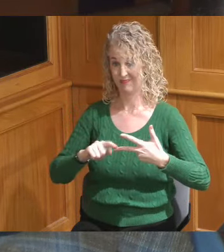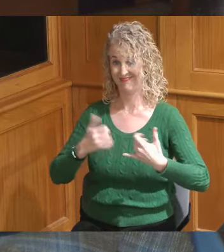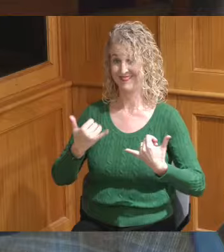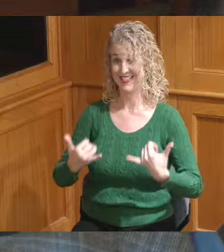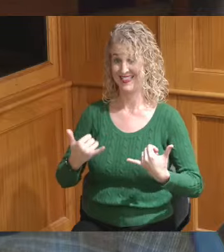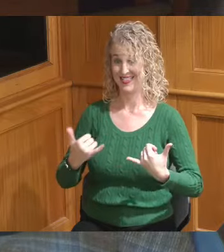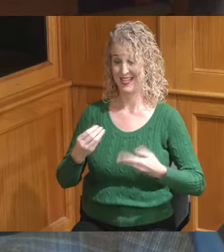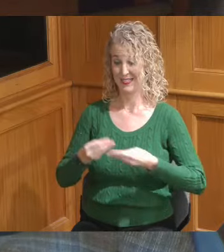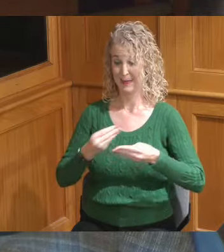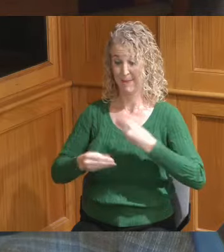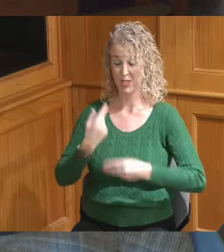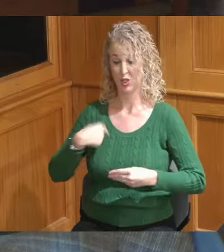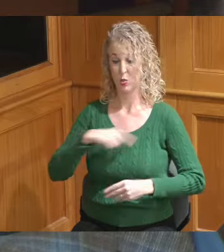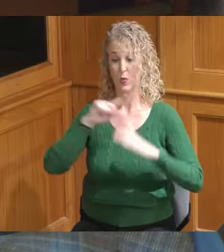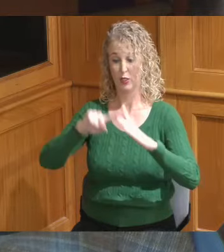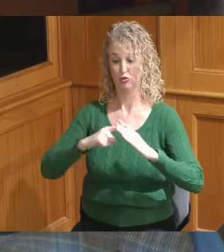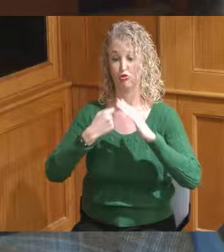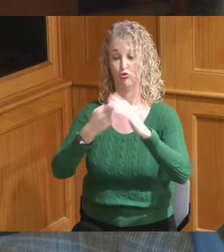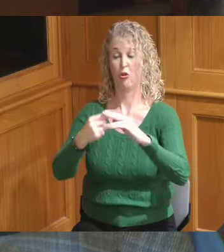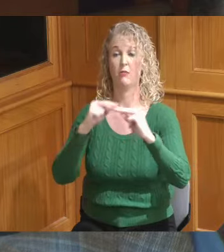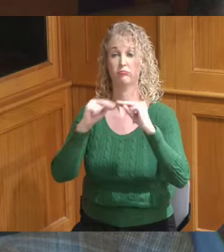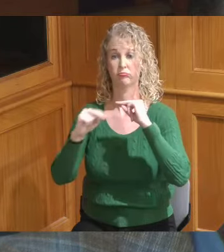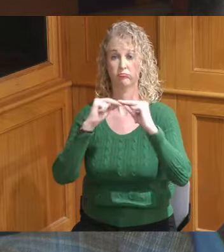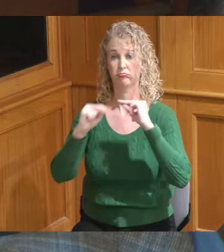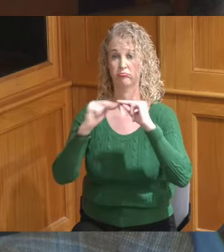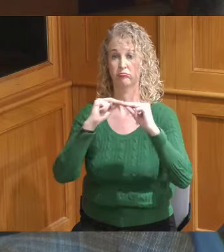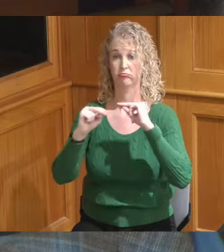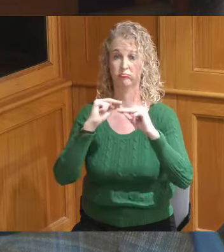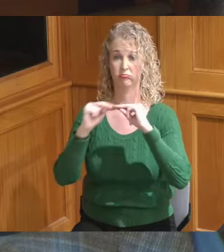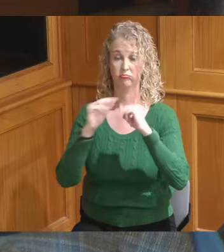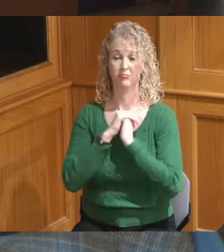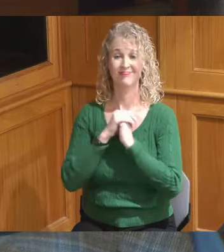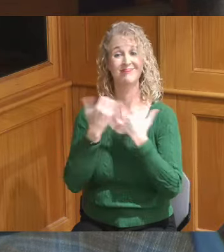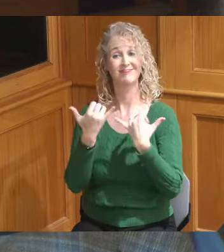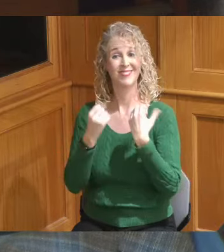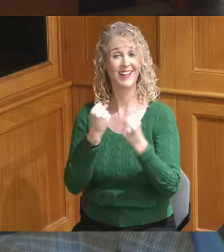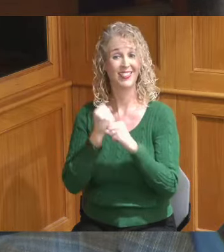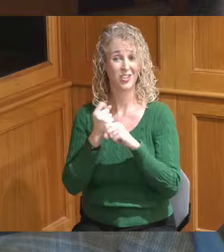negotiations and as was stated, it's different. And it's a little difficult because you have to